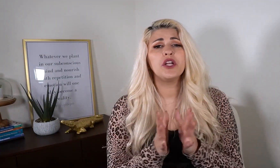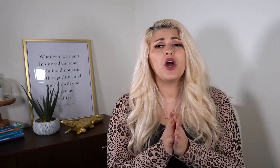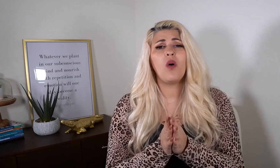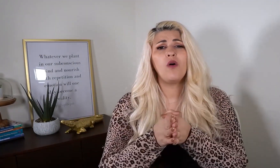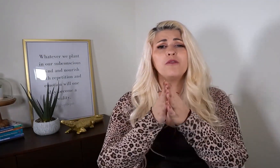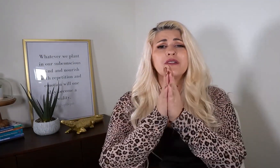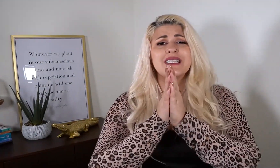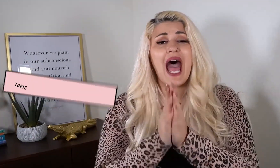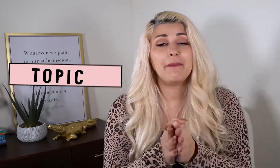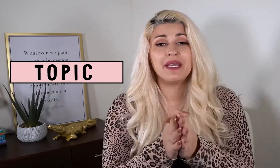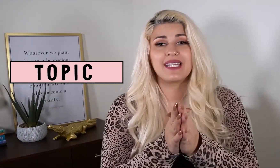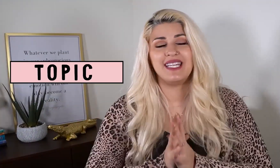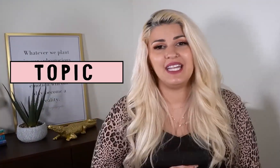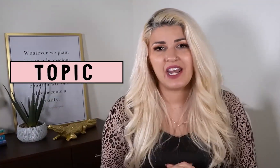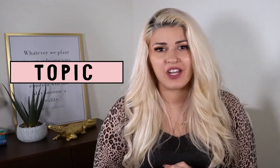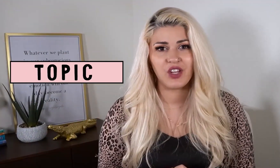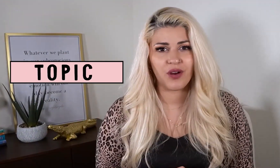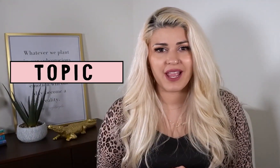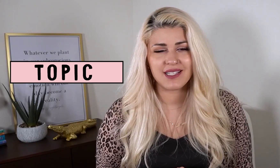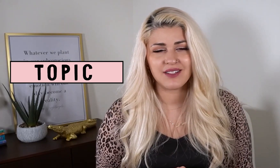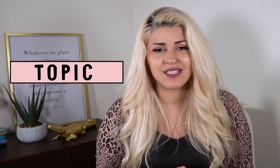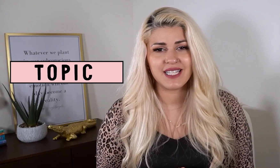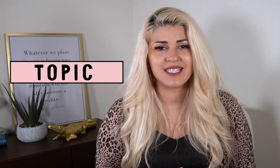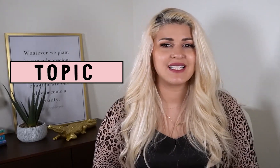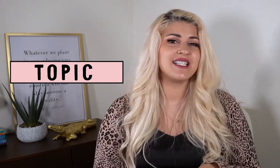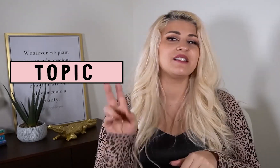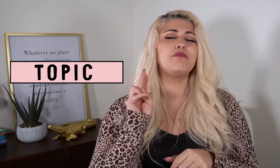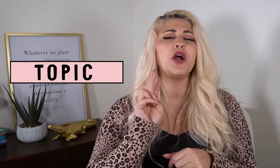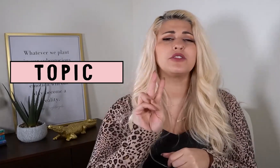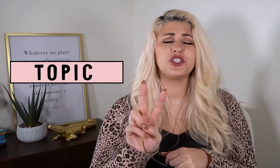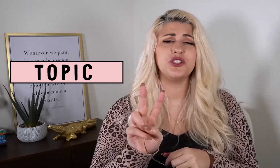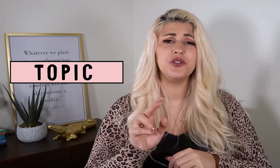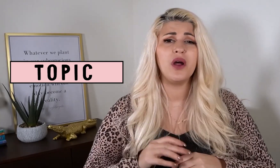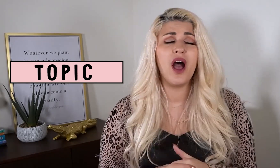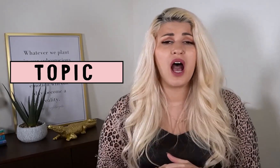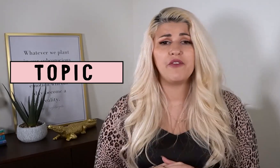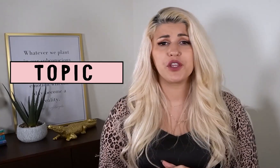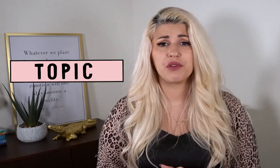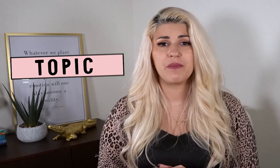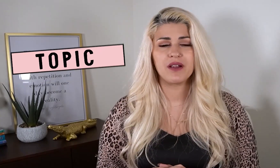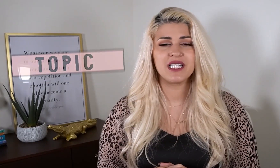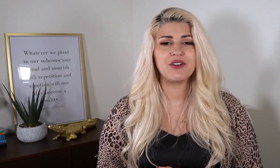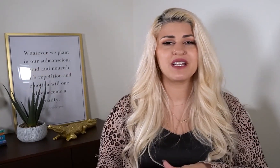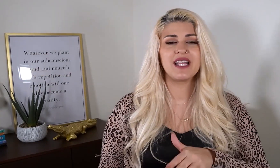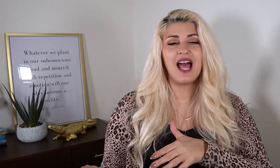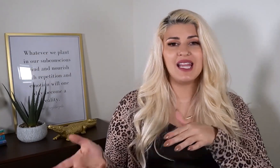we're gonna go over topic in your ASL sentences. This is part two of a three-part series.